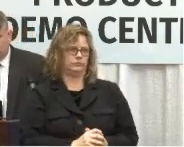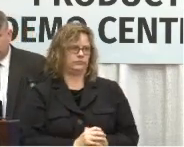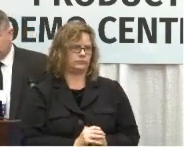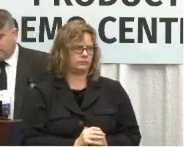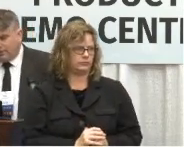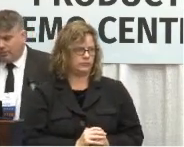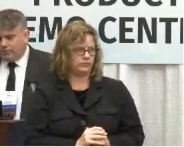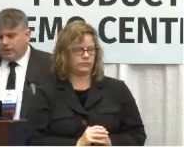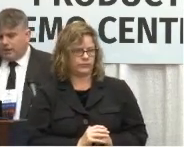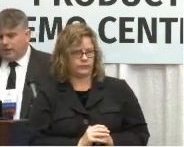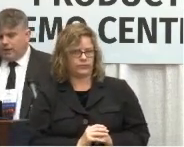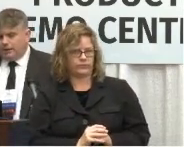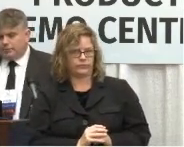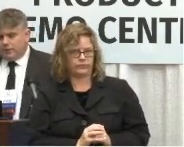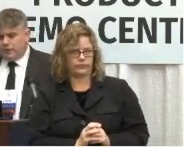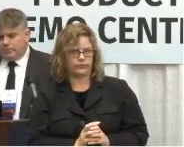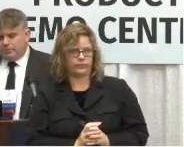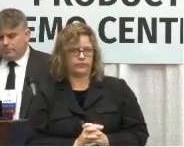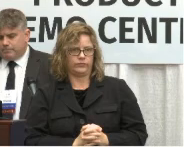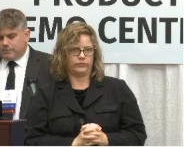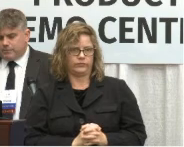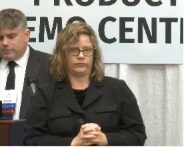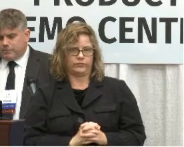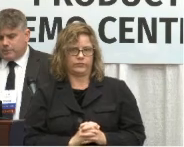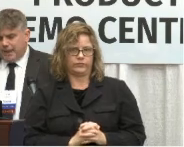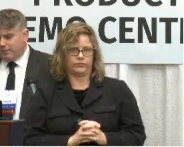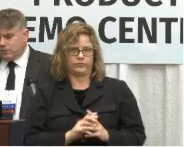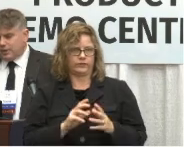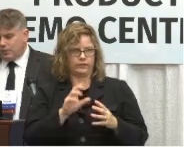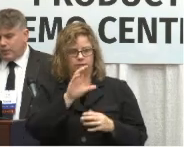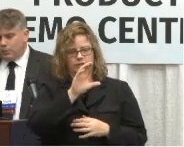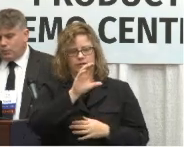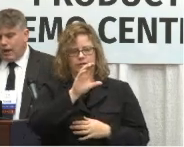There's a number of cables that we will have that will allow you